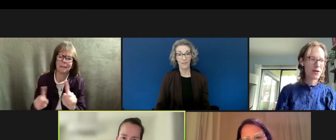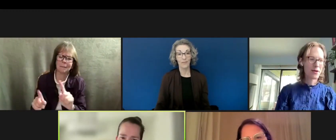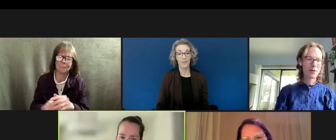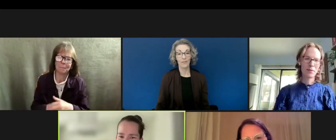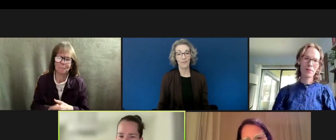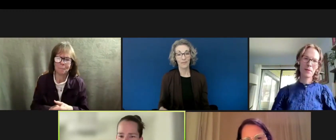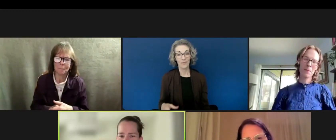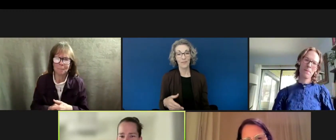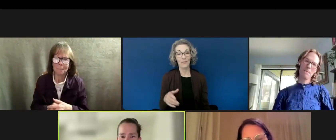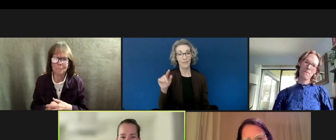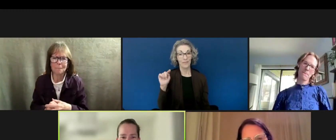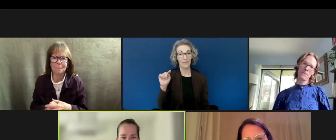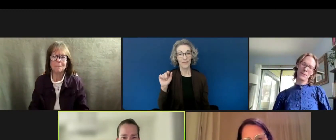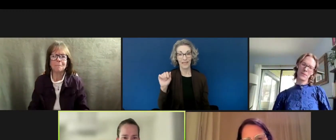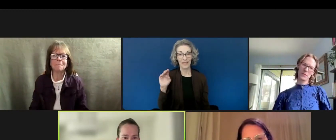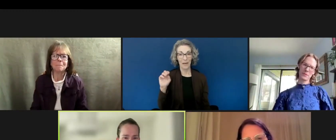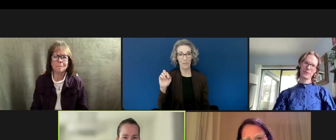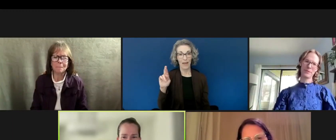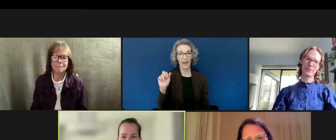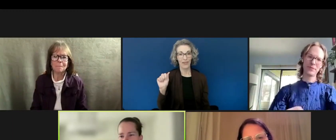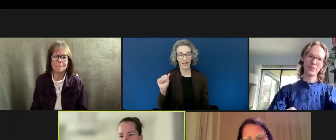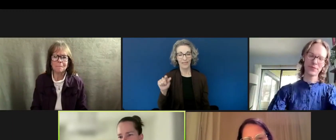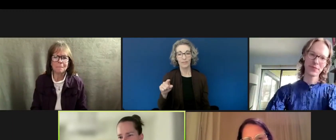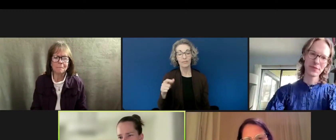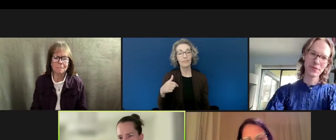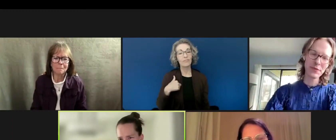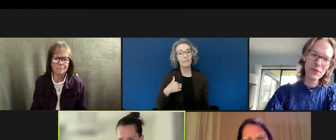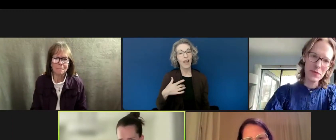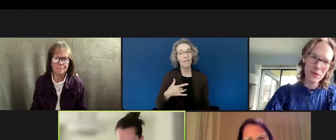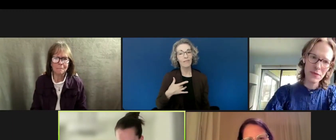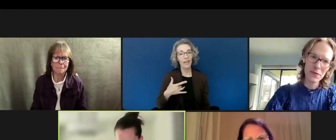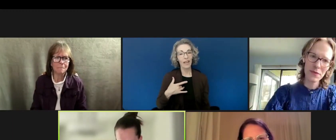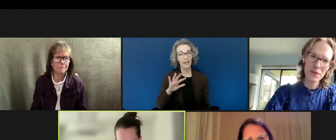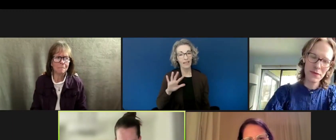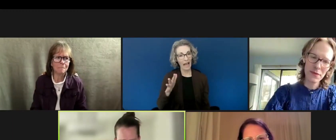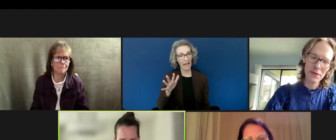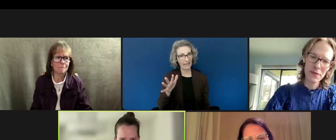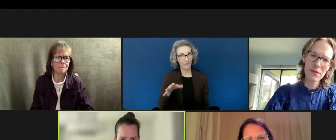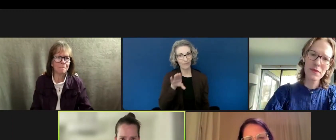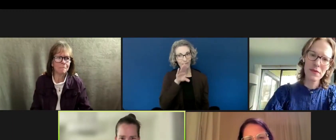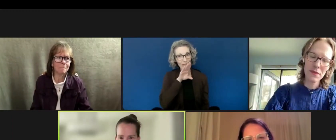Yeah, I was feeling a bit kinda frustrated.